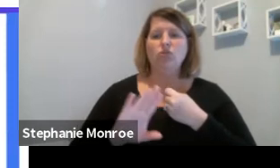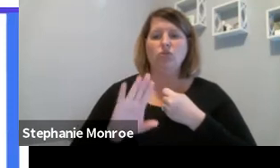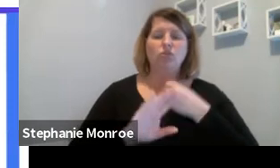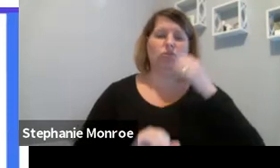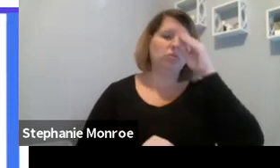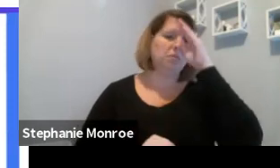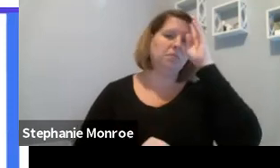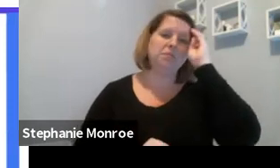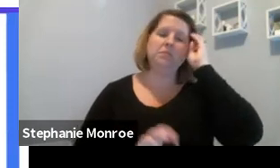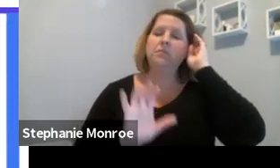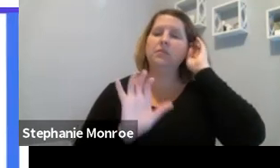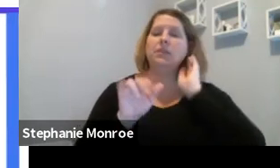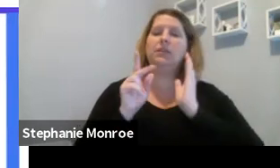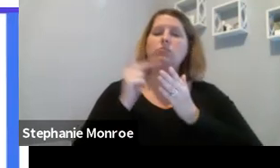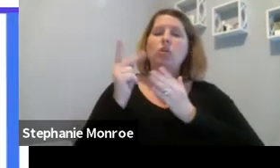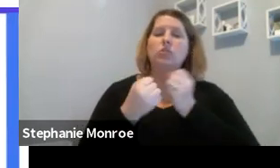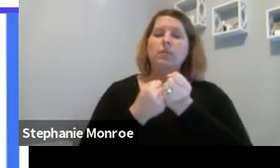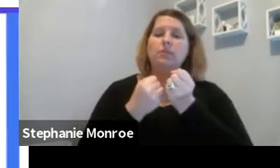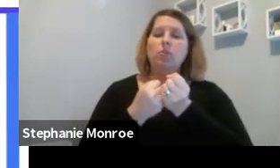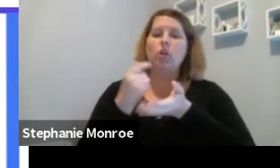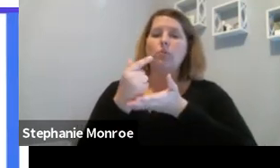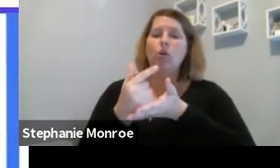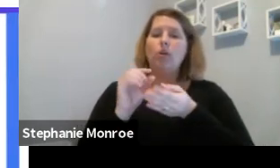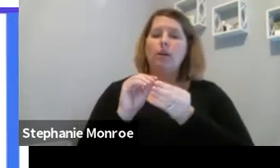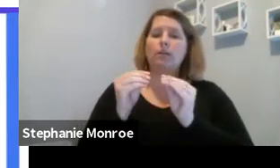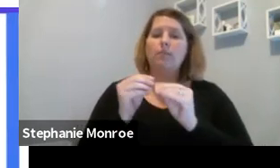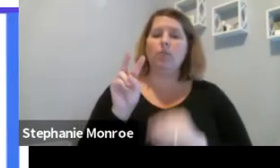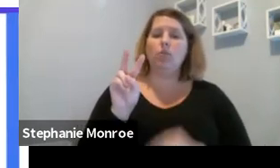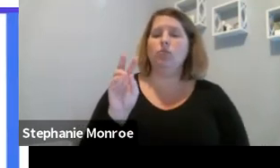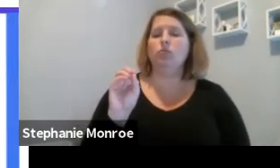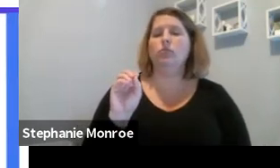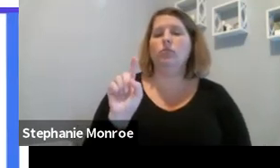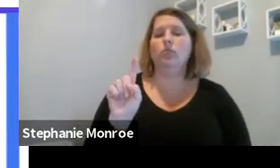This project was supported by grant number 2015-FW-AX-K001.